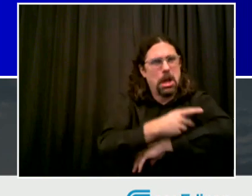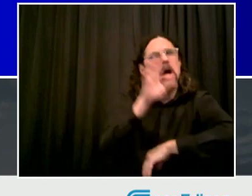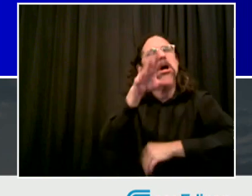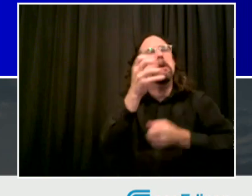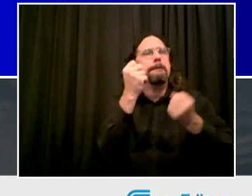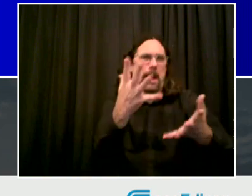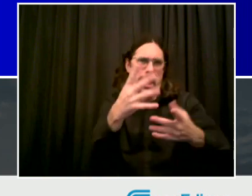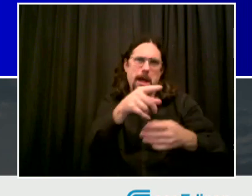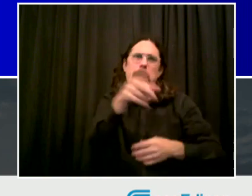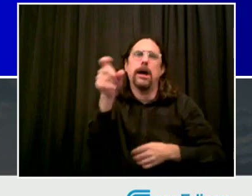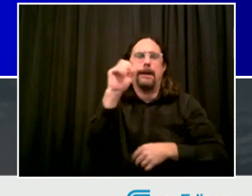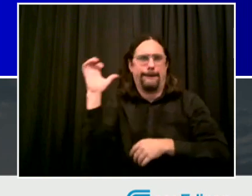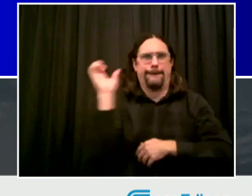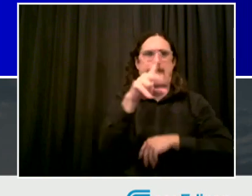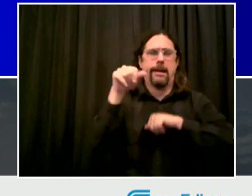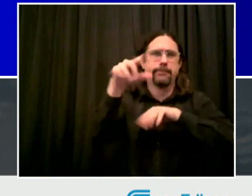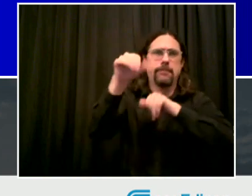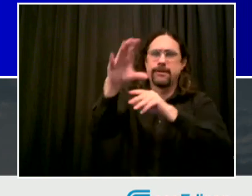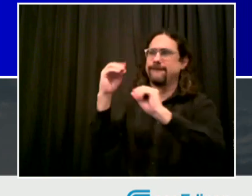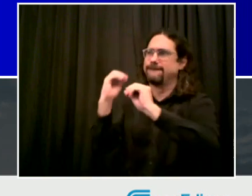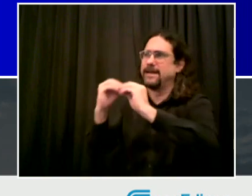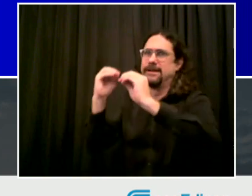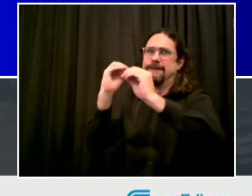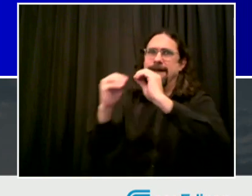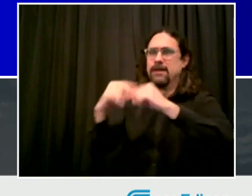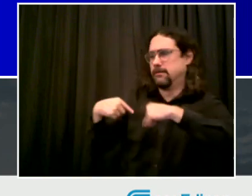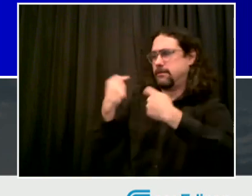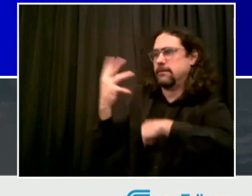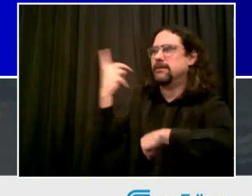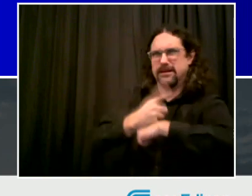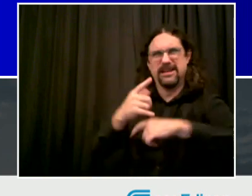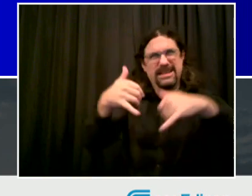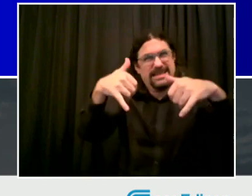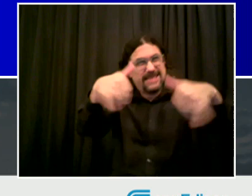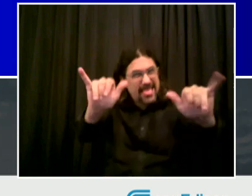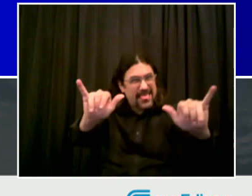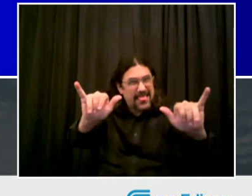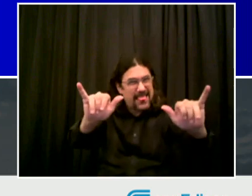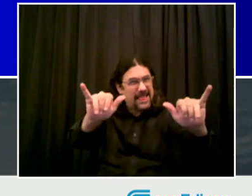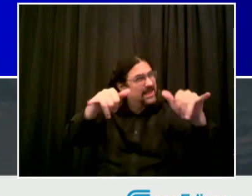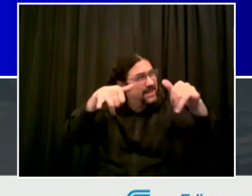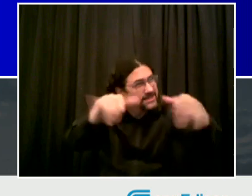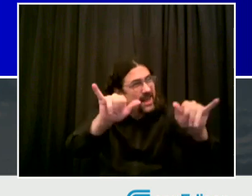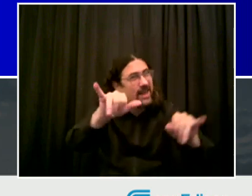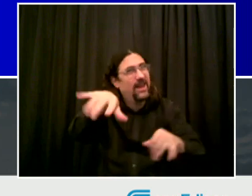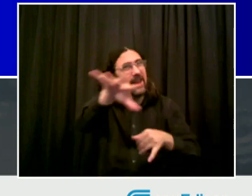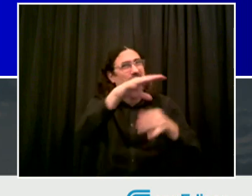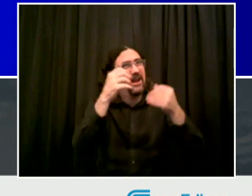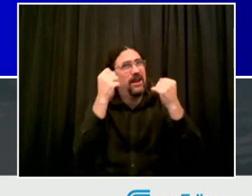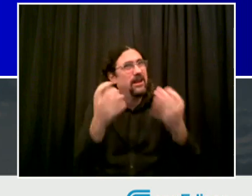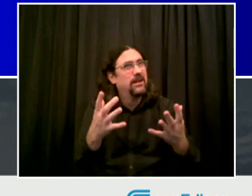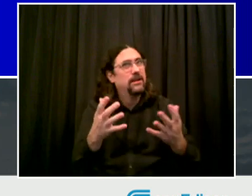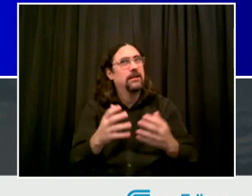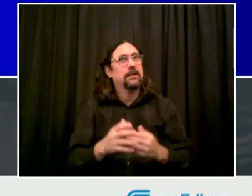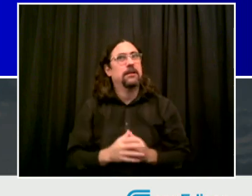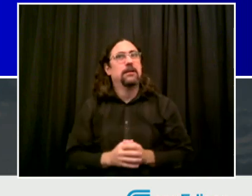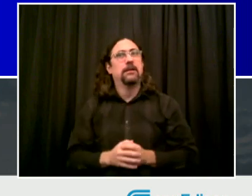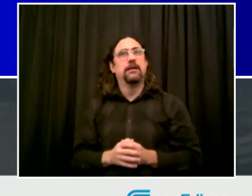FI VEBOROUGHS. ABOUT 5000 PEOPLE DO NOT HAVE POWER BECAUSE OF THE STORM. FROM THE LATEST THAT WE HAVE HEARD FROM CON